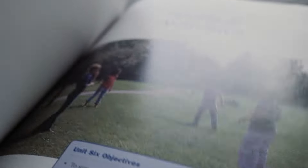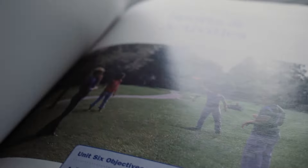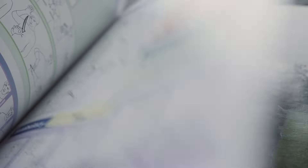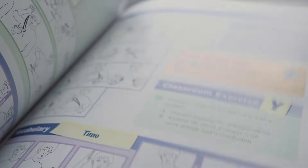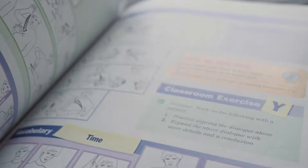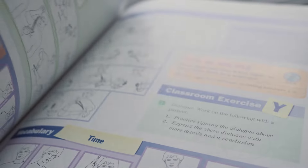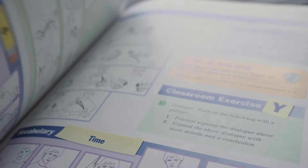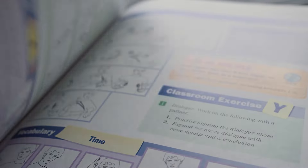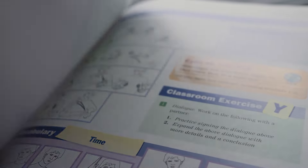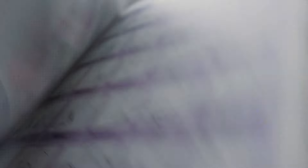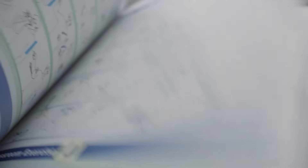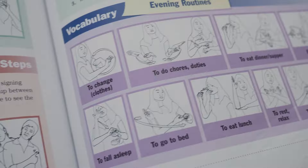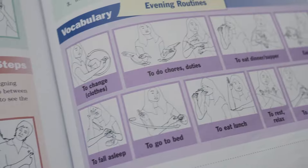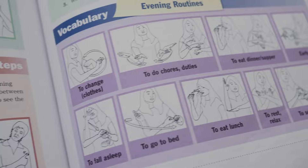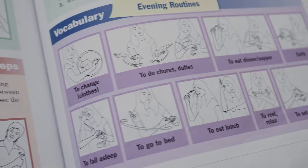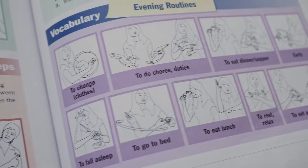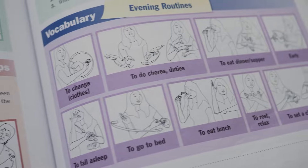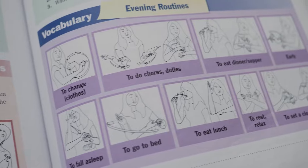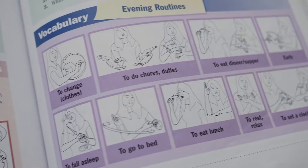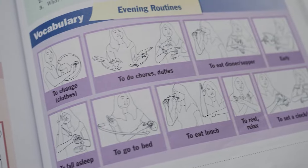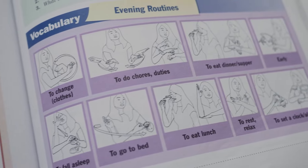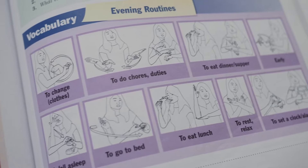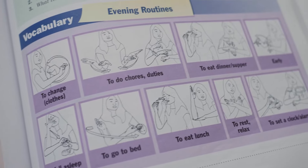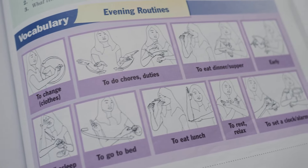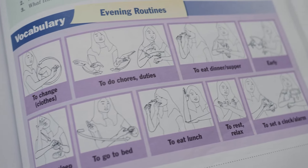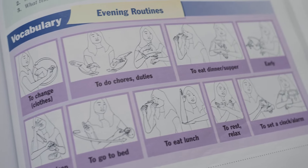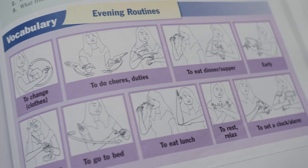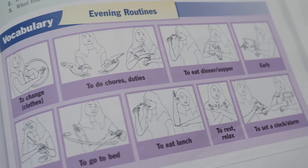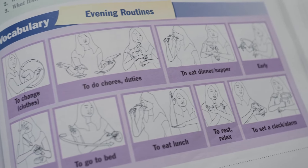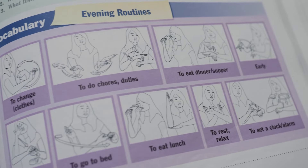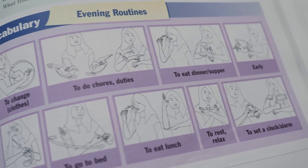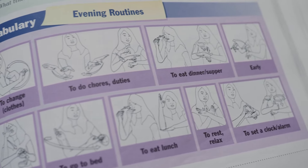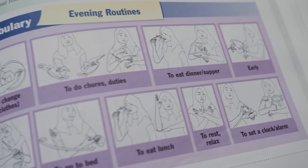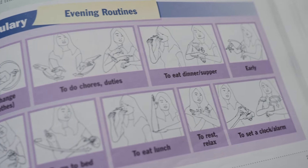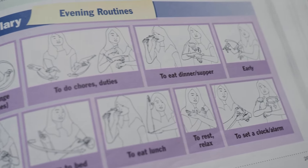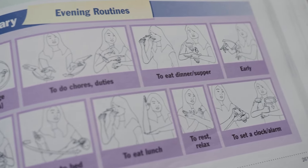difficult to understand because sometimes it's hard to see the movement in print form.